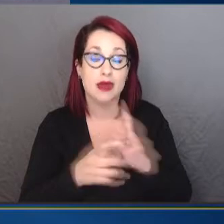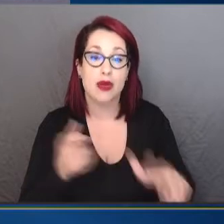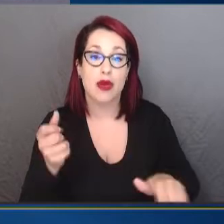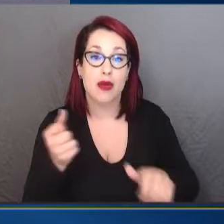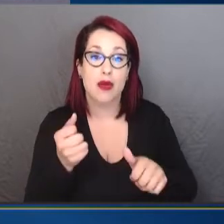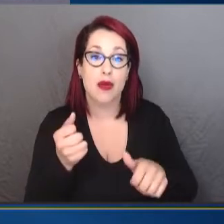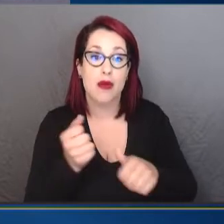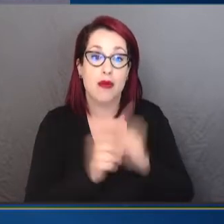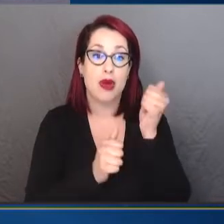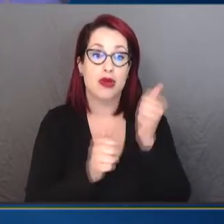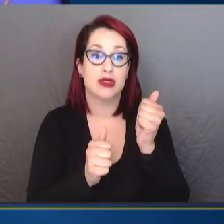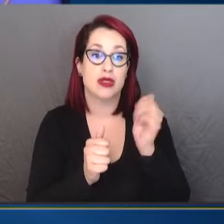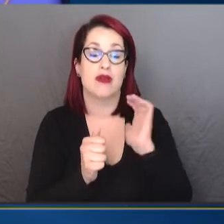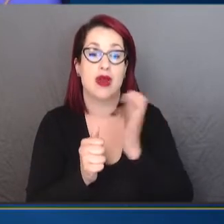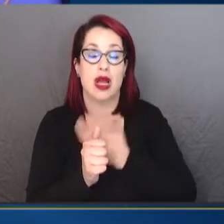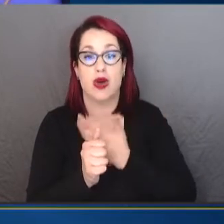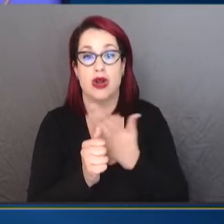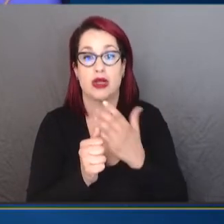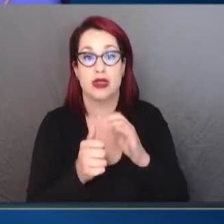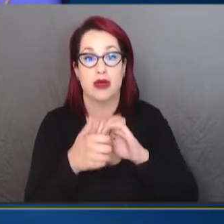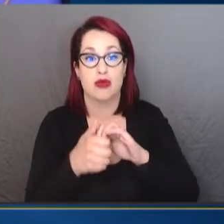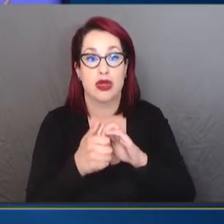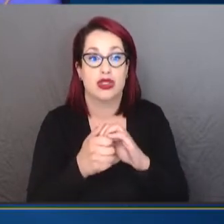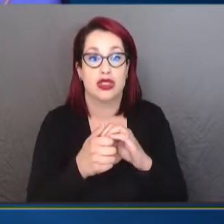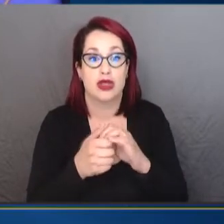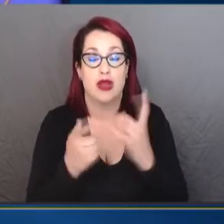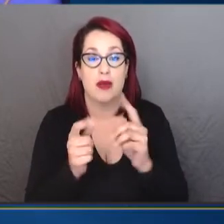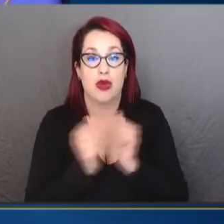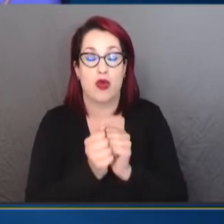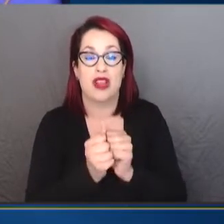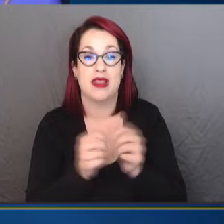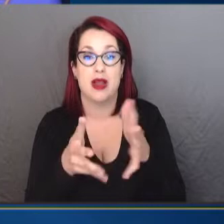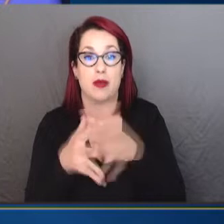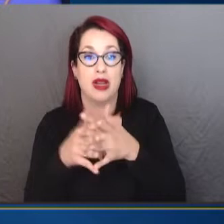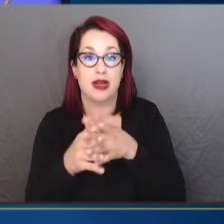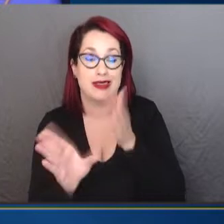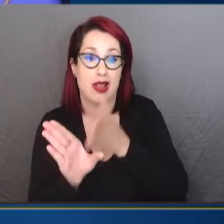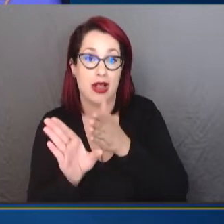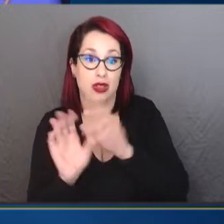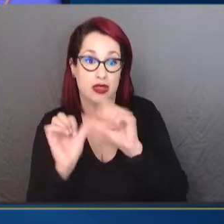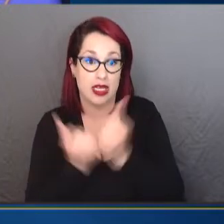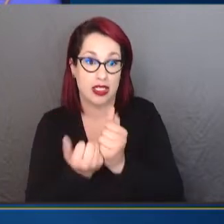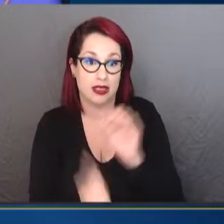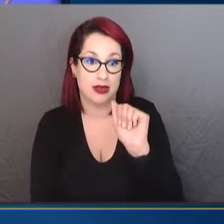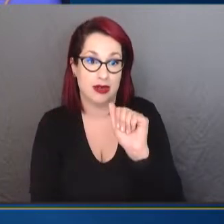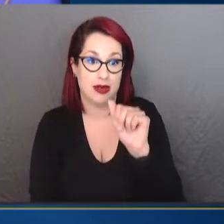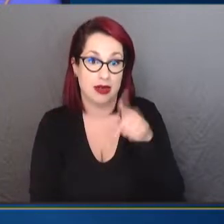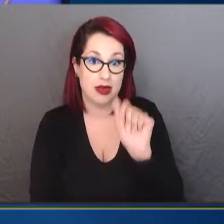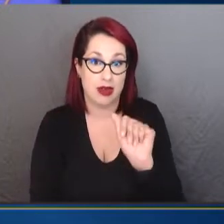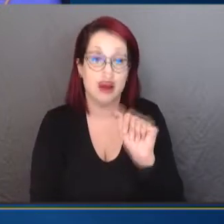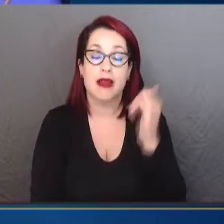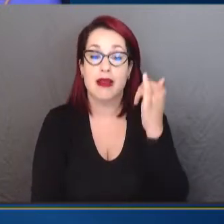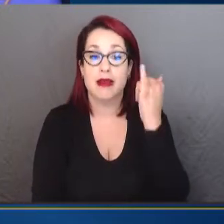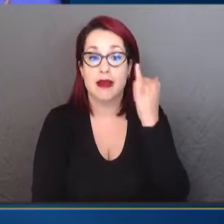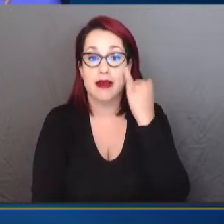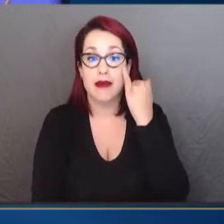Psychological Association. Its members' goal is to see a physical -- do we have a representative?